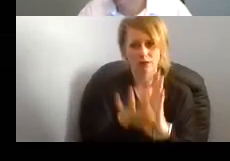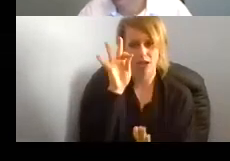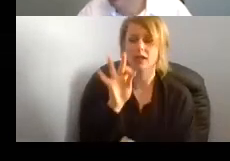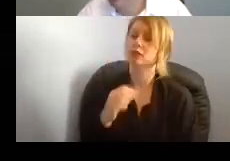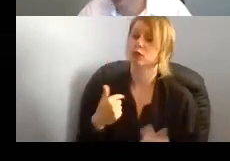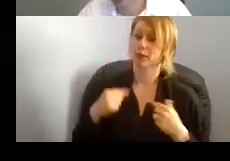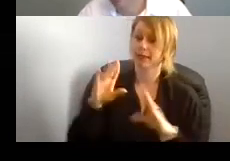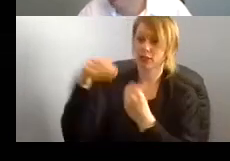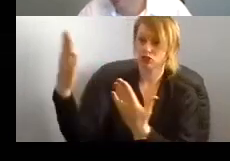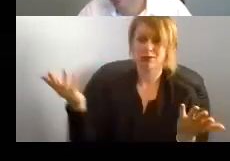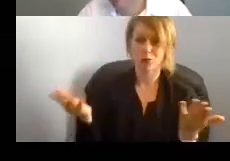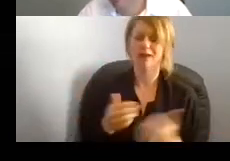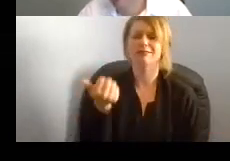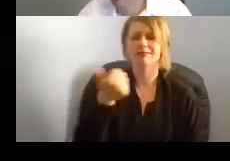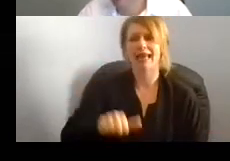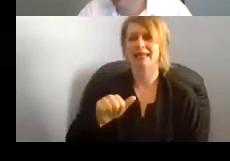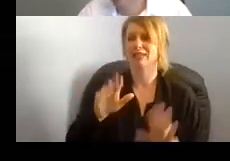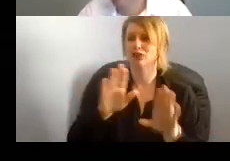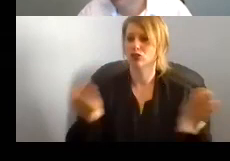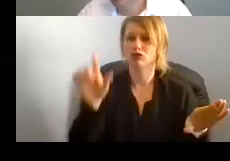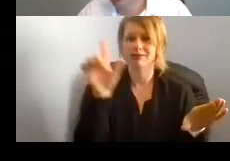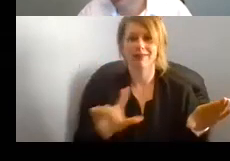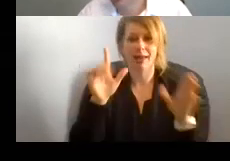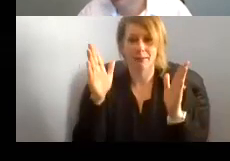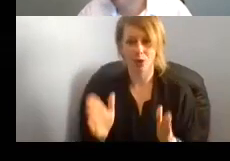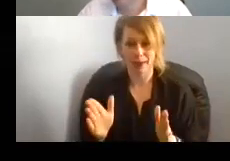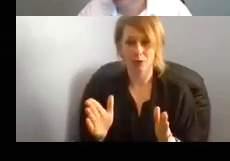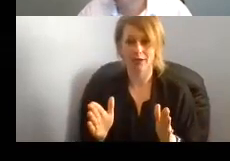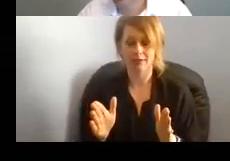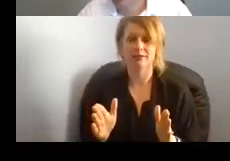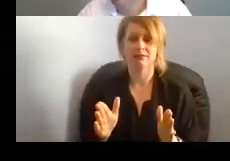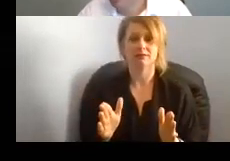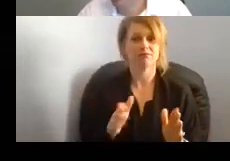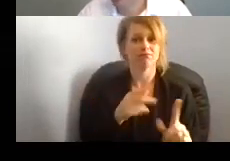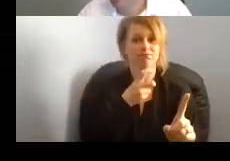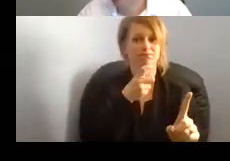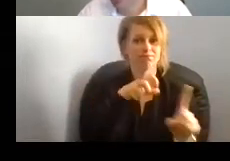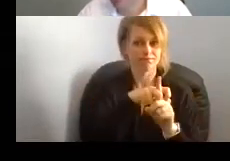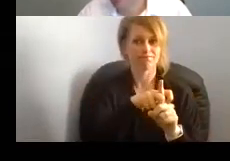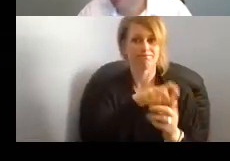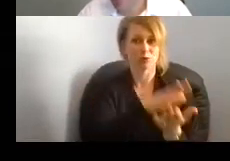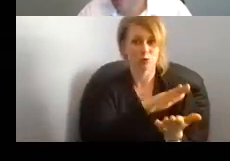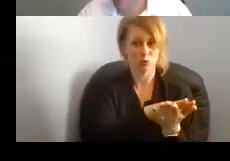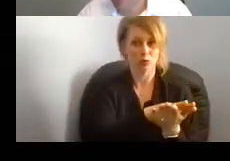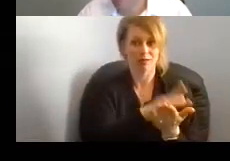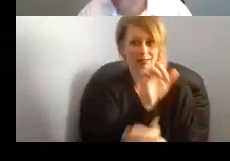any children’s librarian, particularly in schools. Chances are, they know good books and they have them.